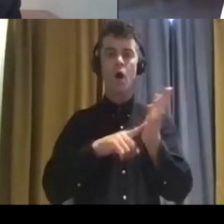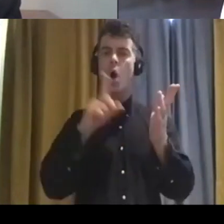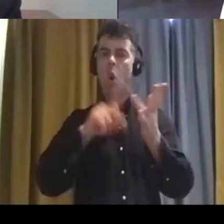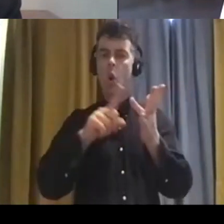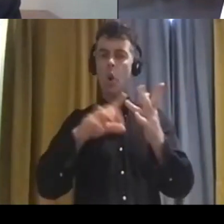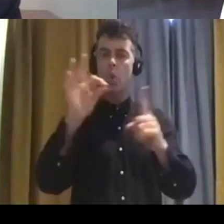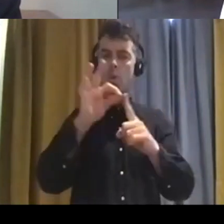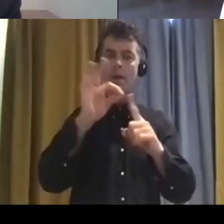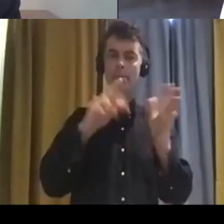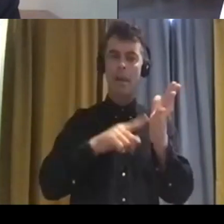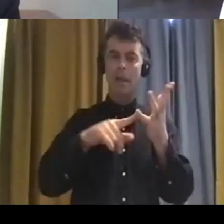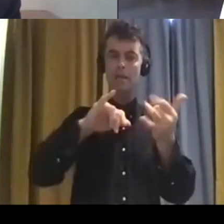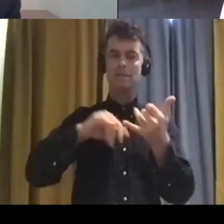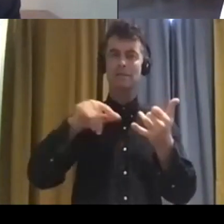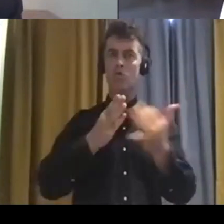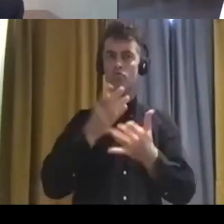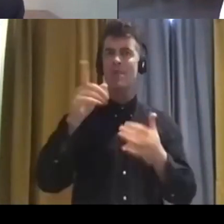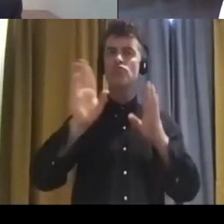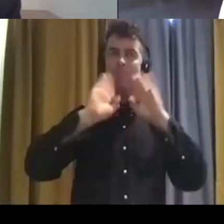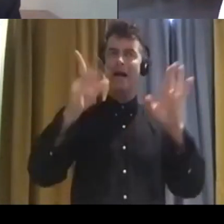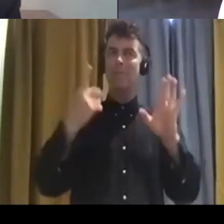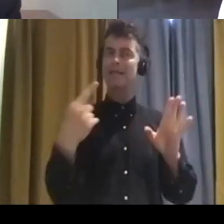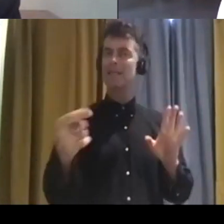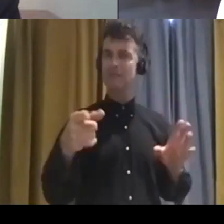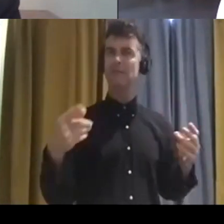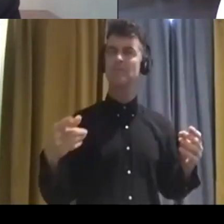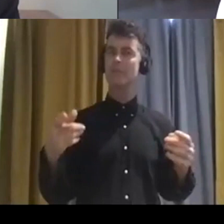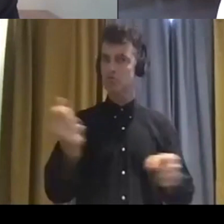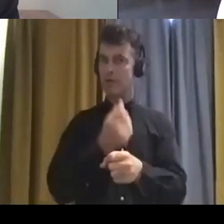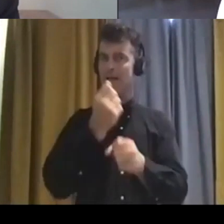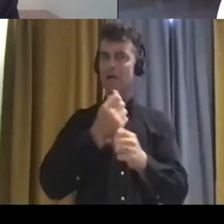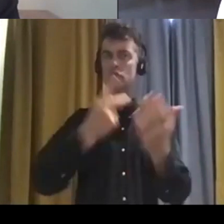the Remarkable accelerator as well. They're they've created a software platform and a